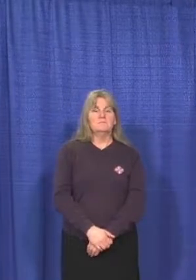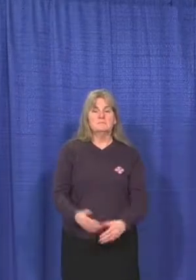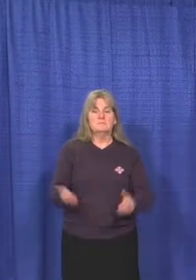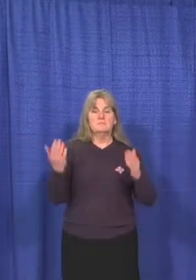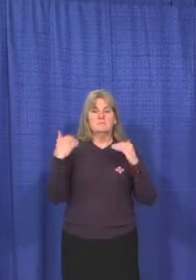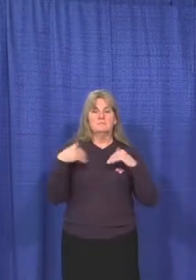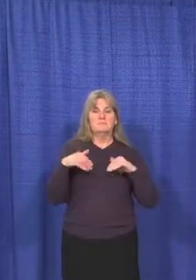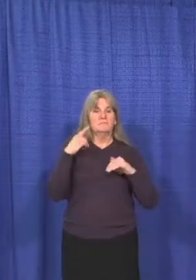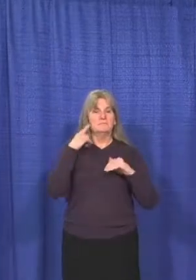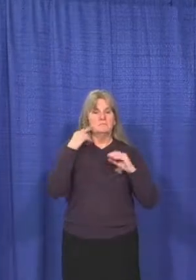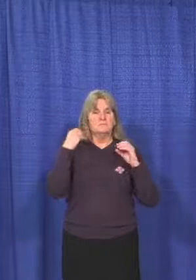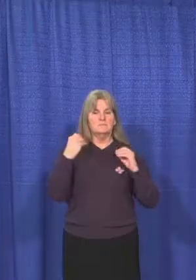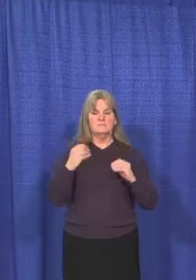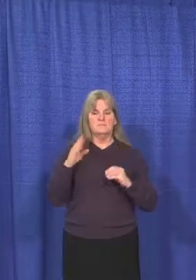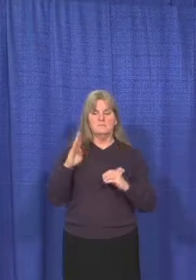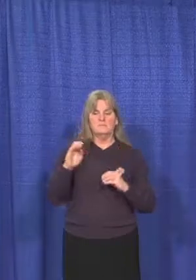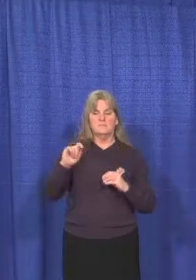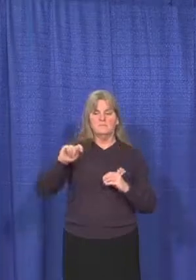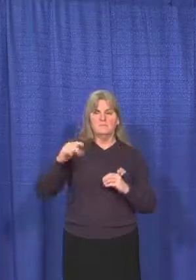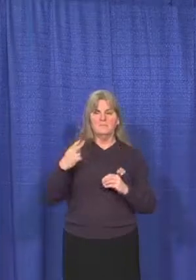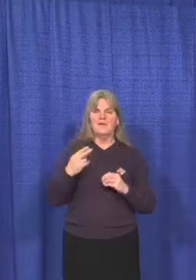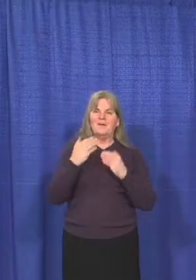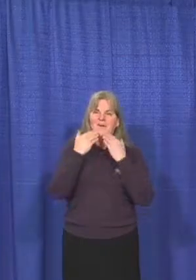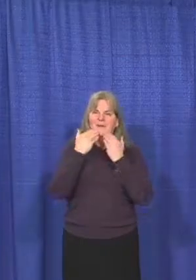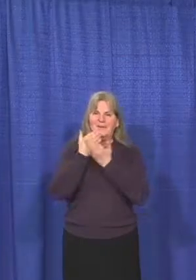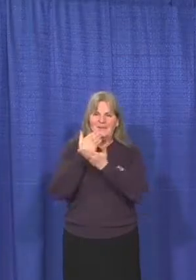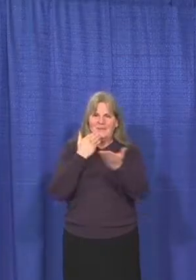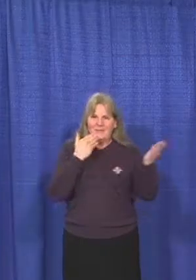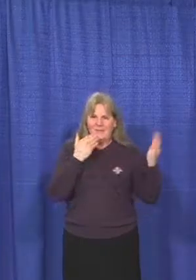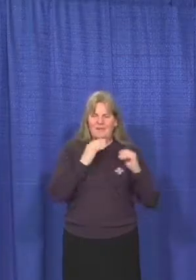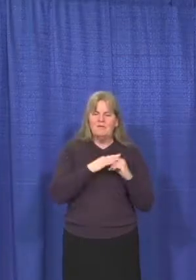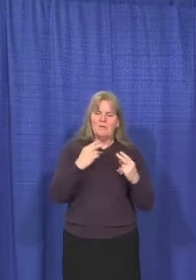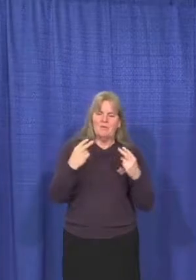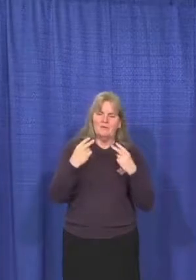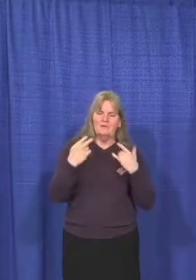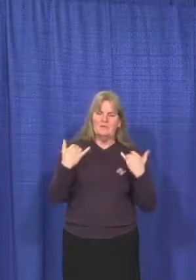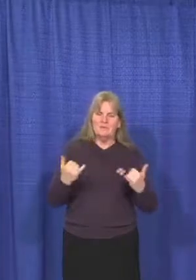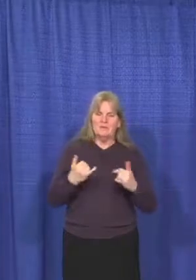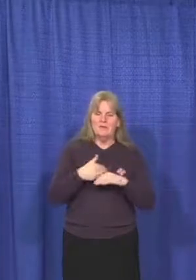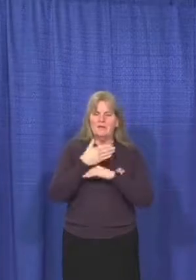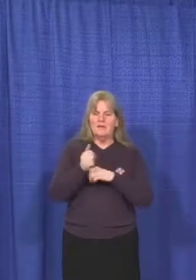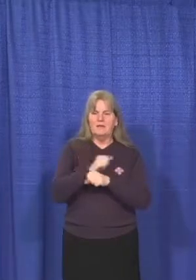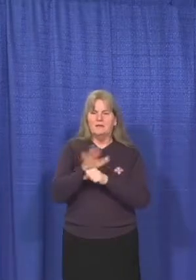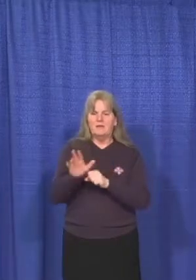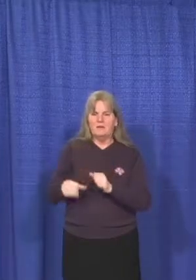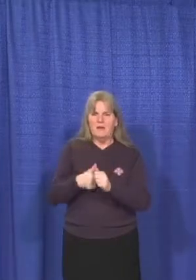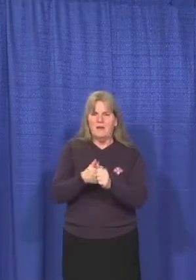I'm hearing nothing from Beth. At like to thank everyone for their time today.